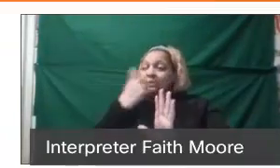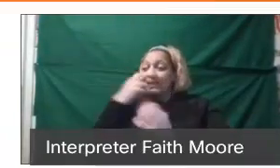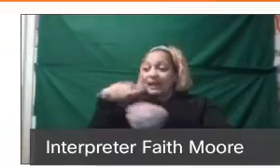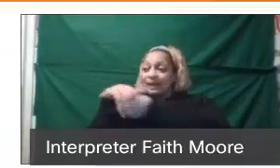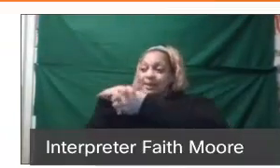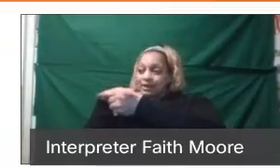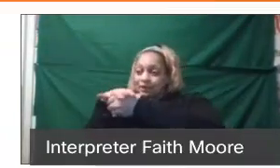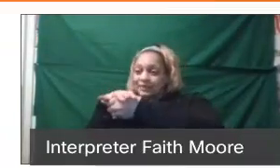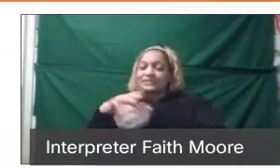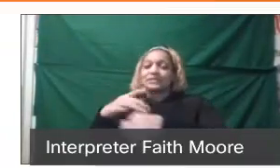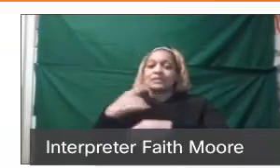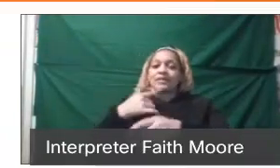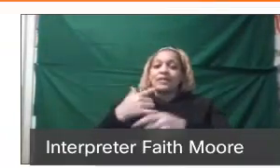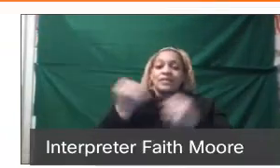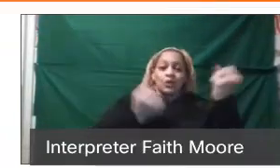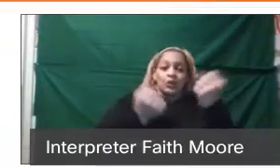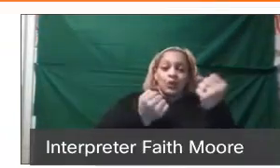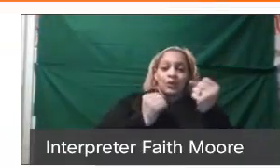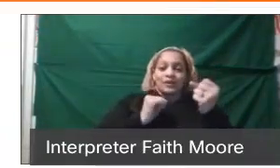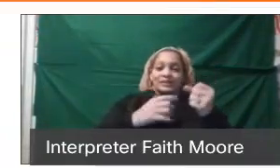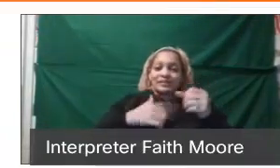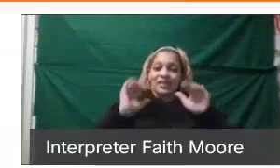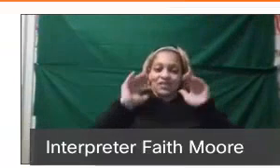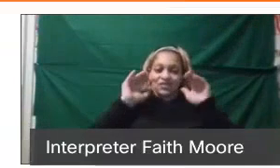And a vehicle may be coming out and maybe sort of focused on getting to the.